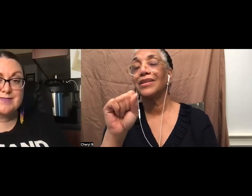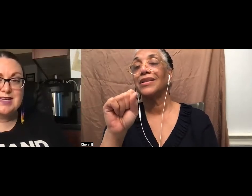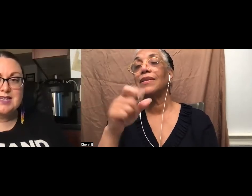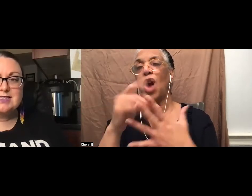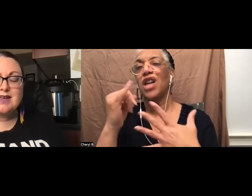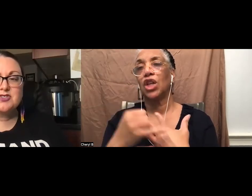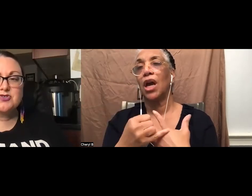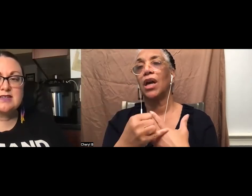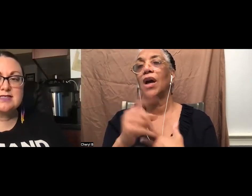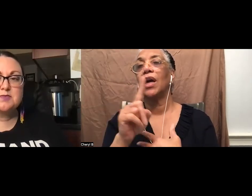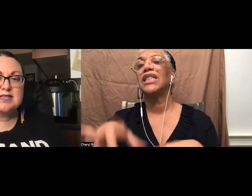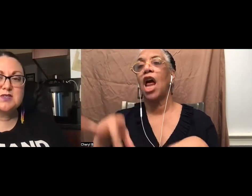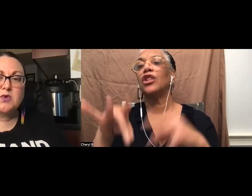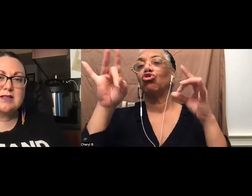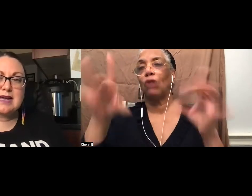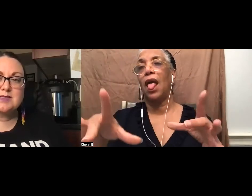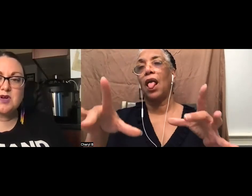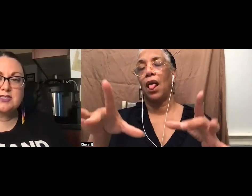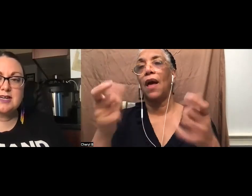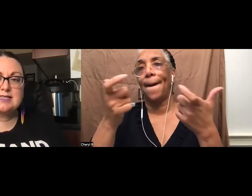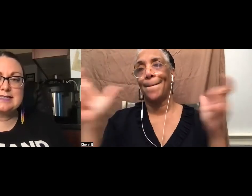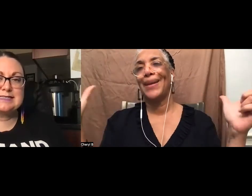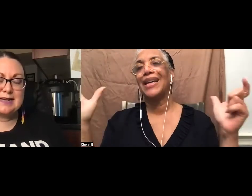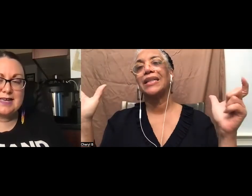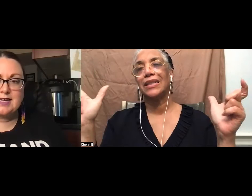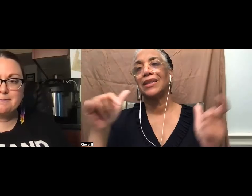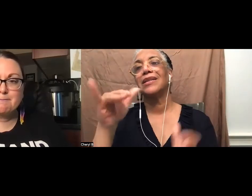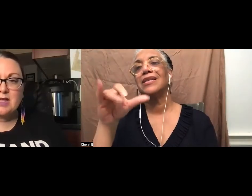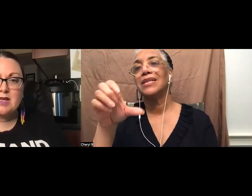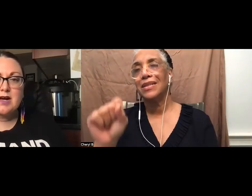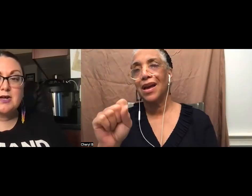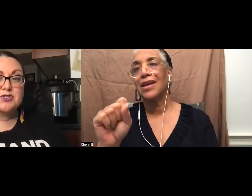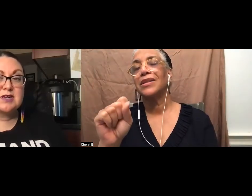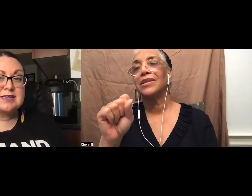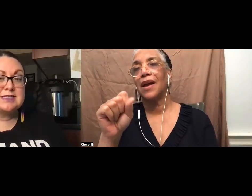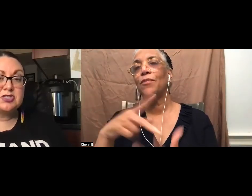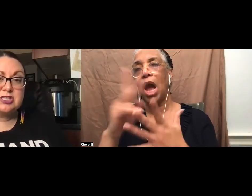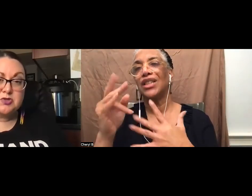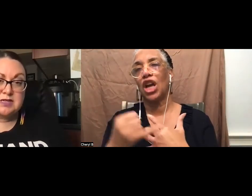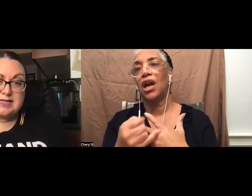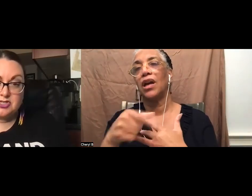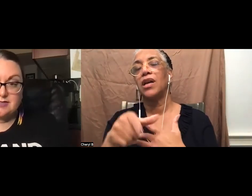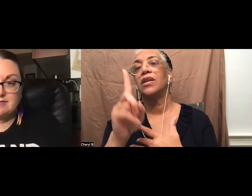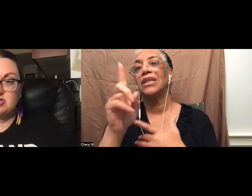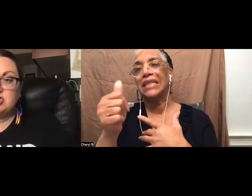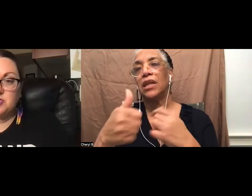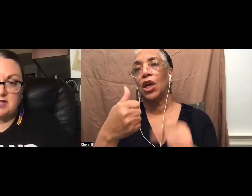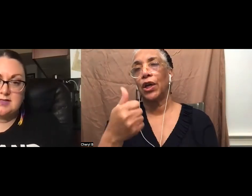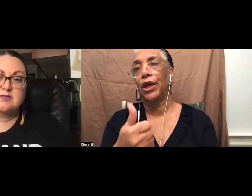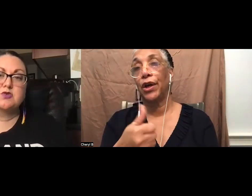It is Australia's biggest oil and gas project in a decade. Australia is a G 20 nation,